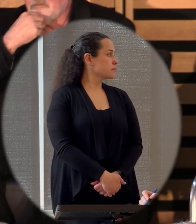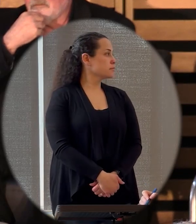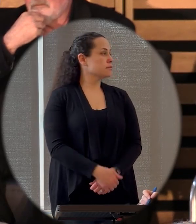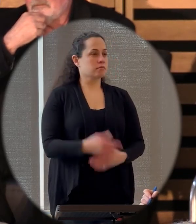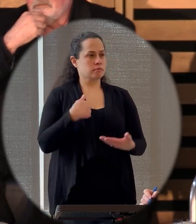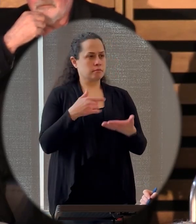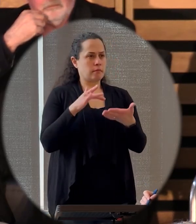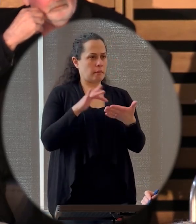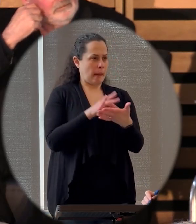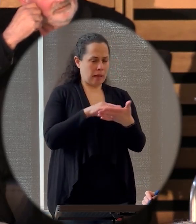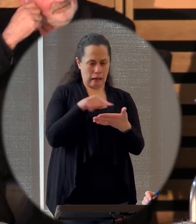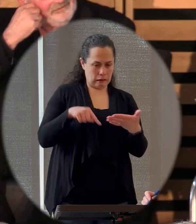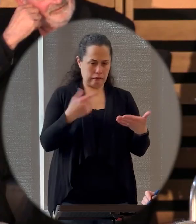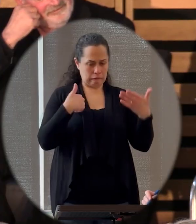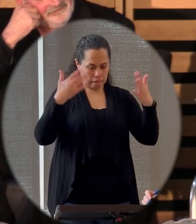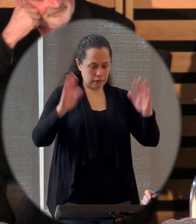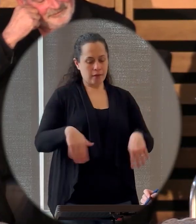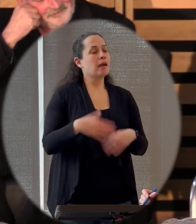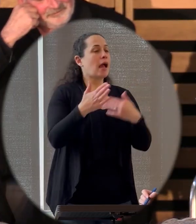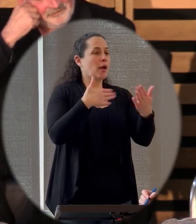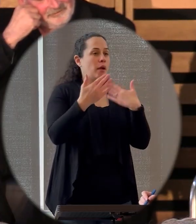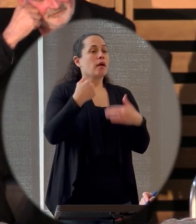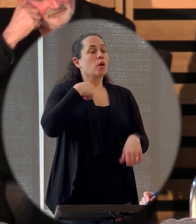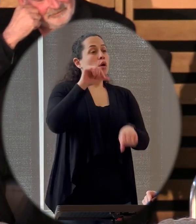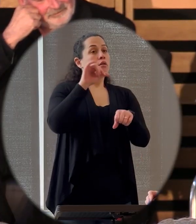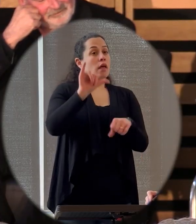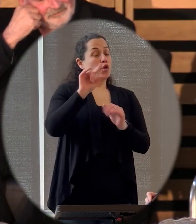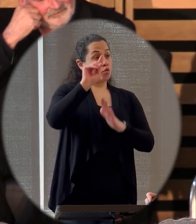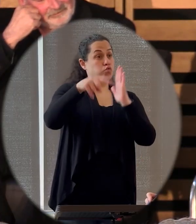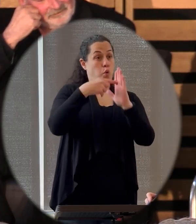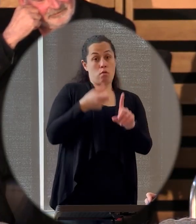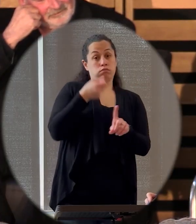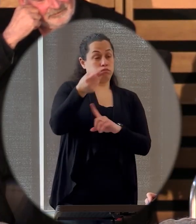I don't have my iPad. So I've been in this role now for just over four years and I'm